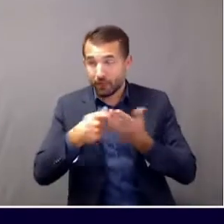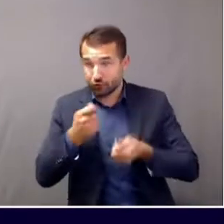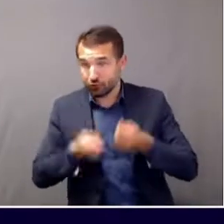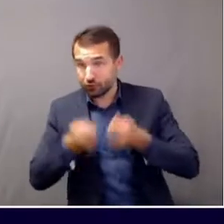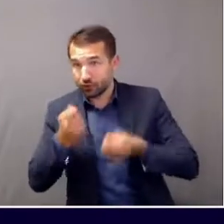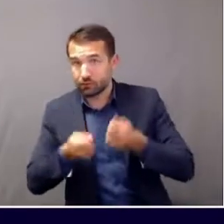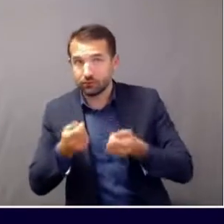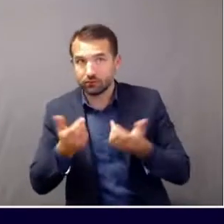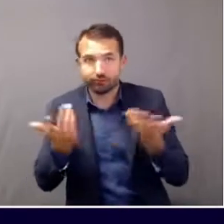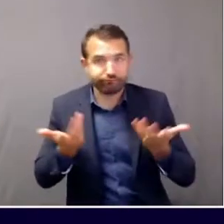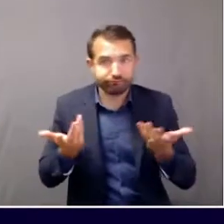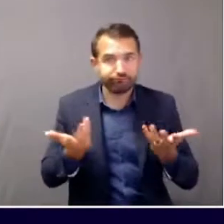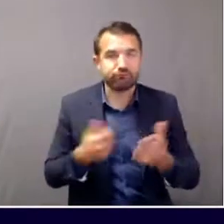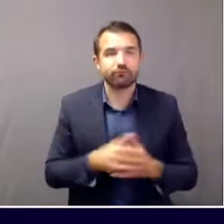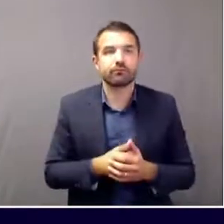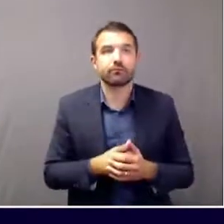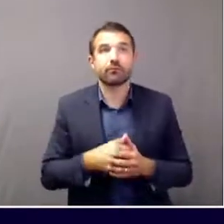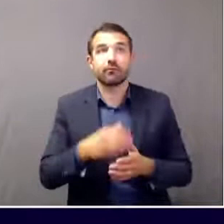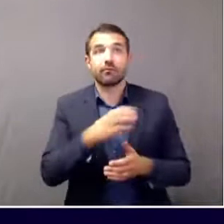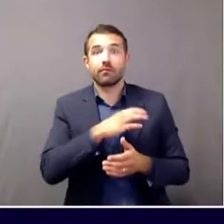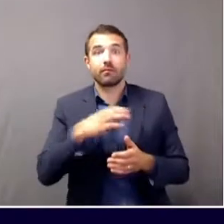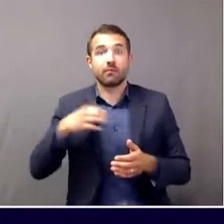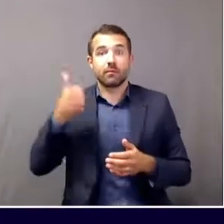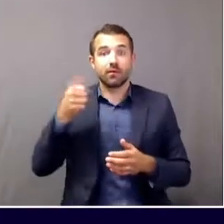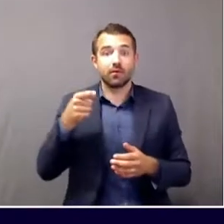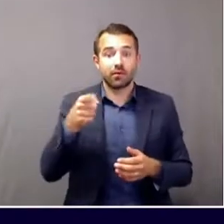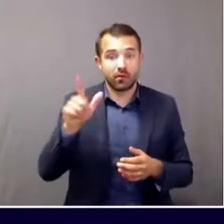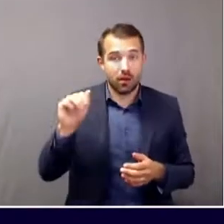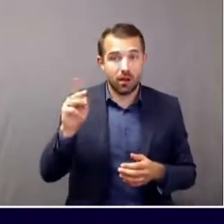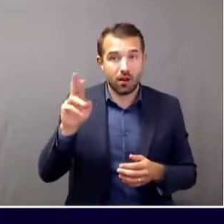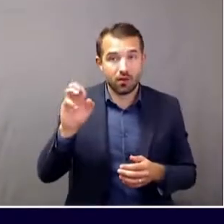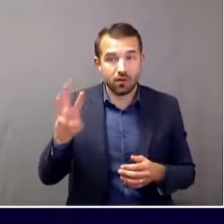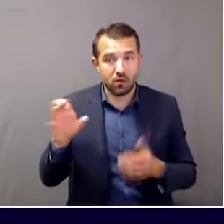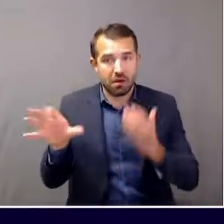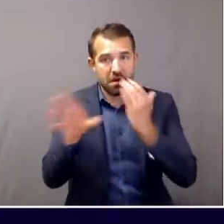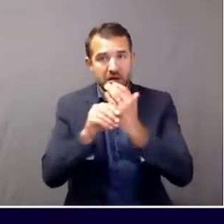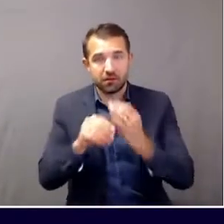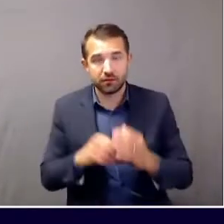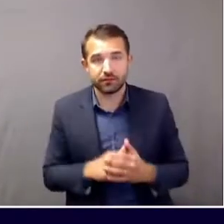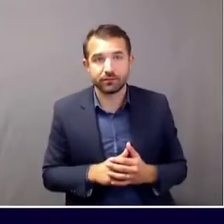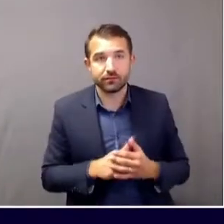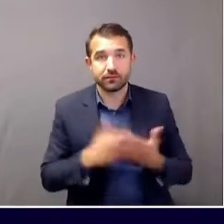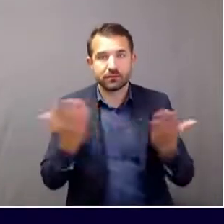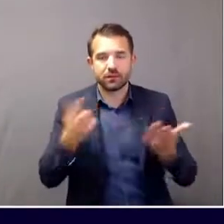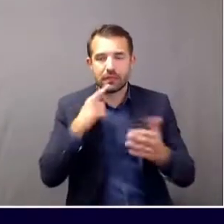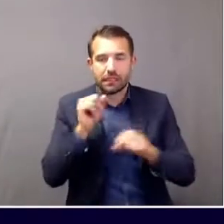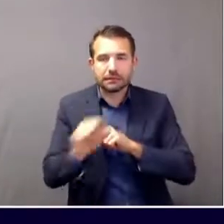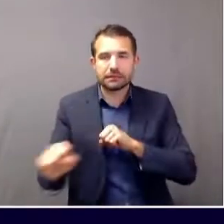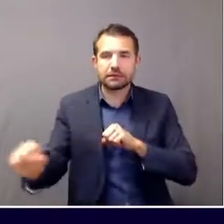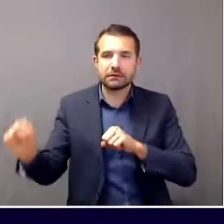commissioner how odd that we